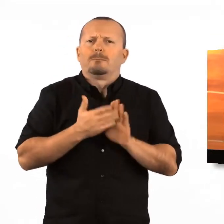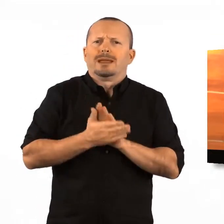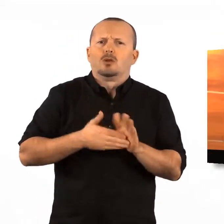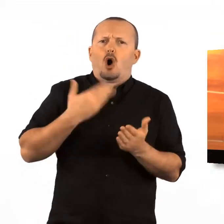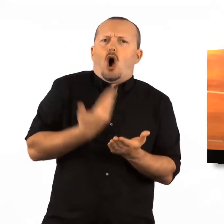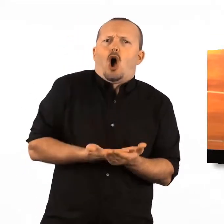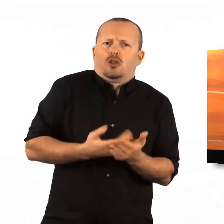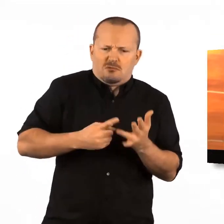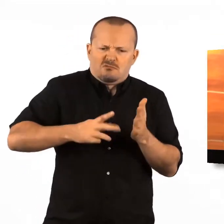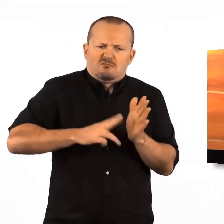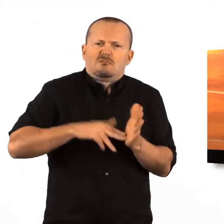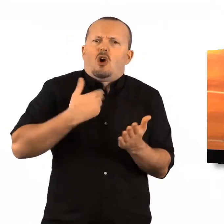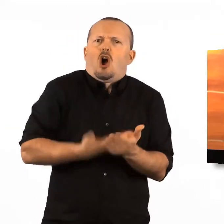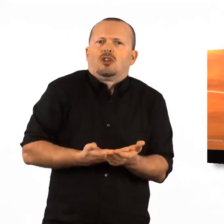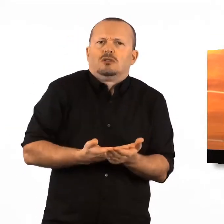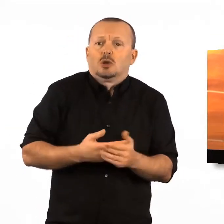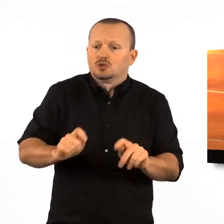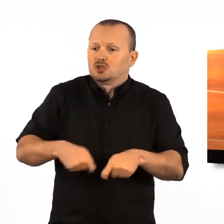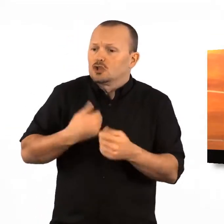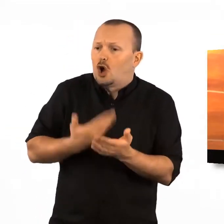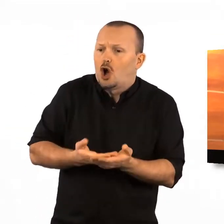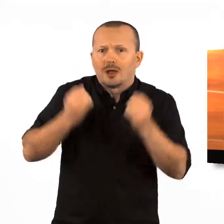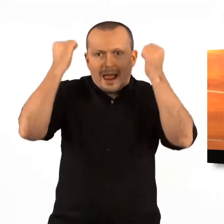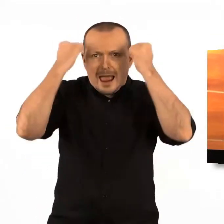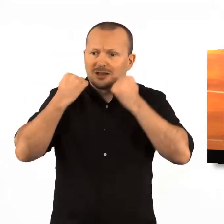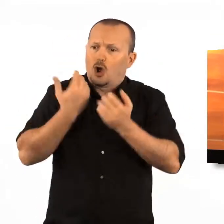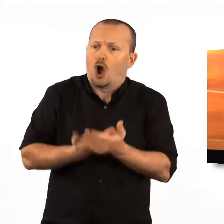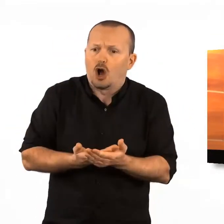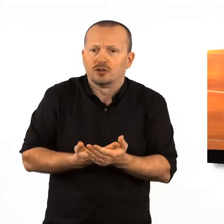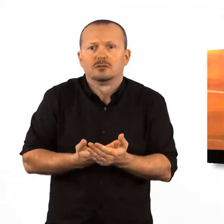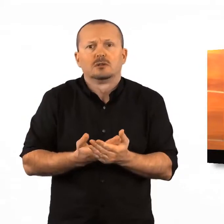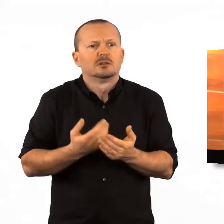talk about putting your sock on, put your hat on, put your gloves on and then in a different